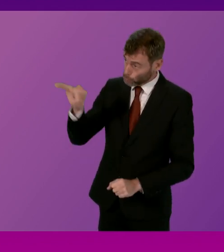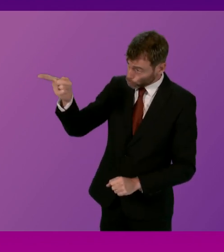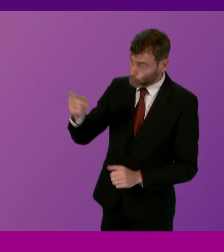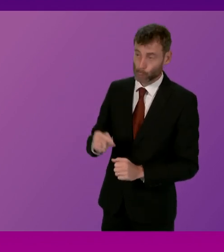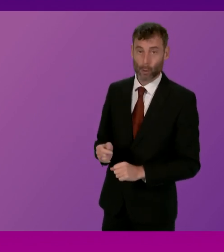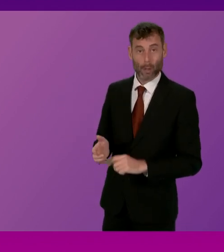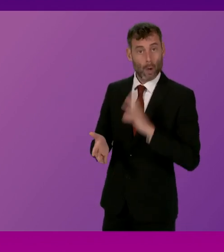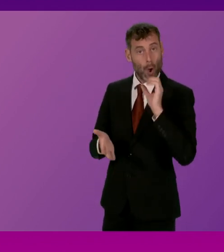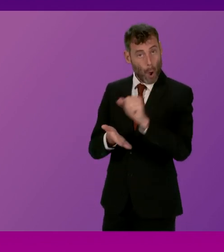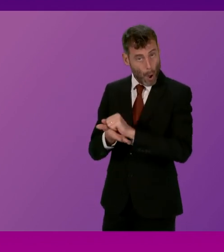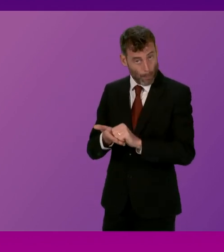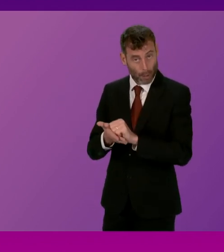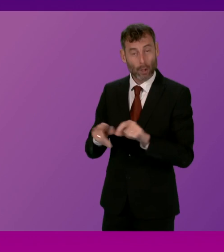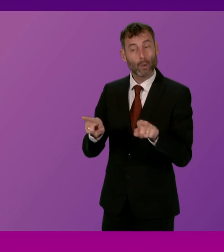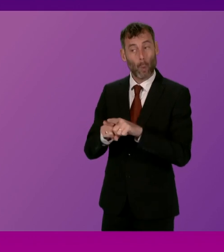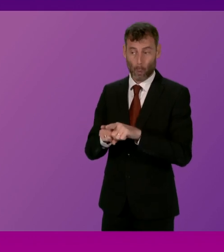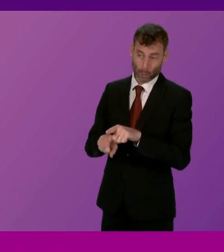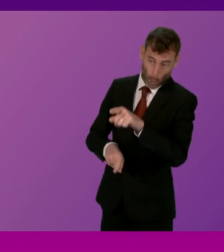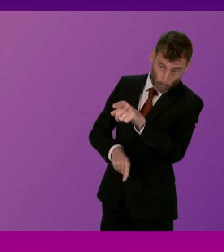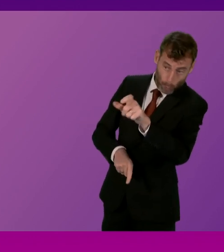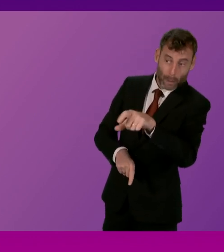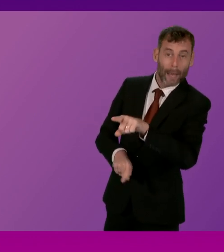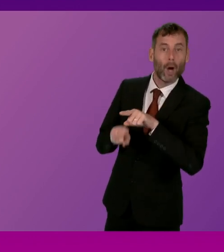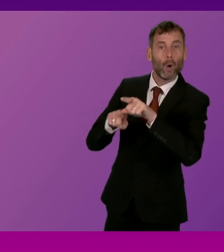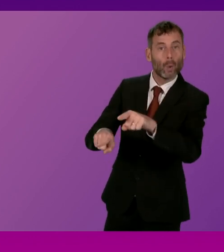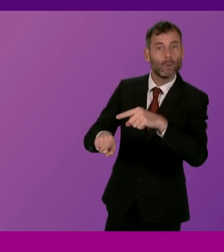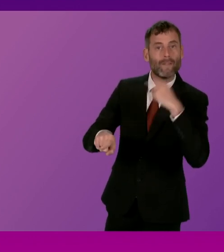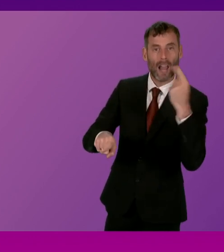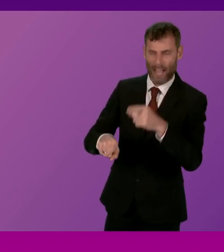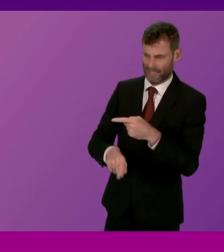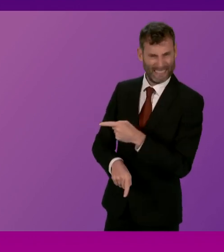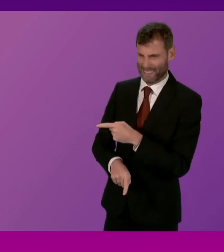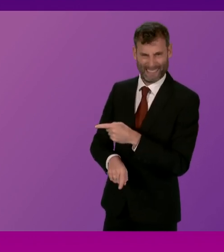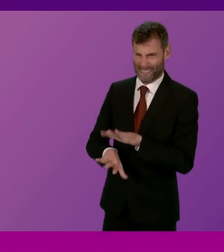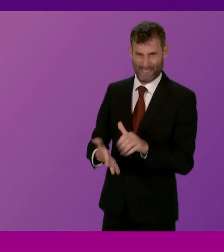the member whom he falsely accused of lying, he did neither.